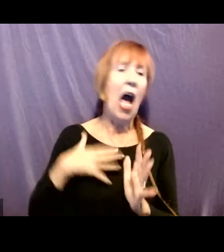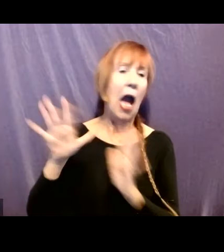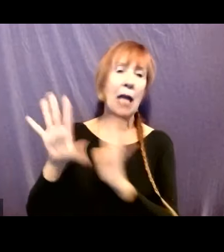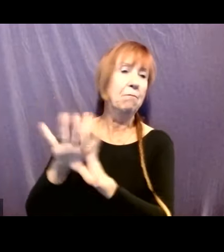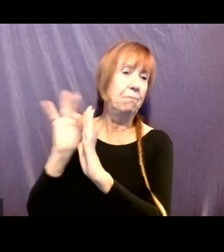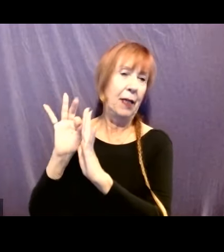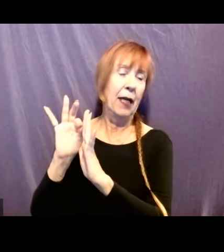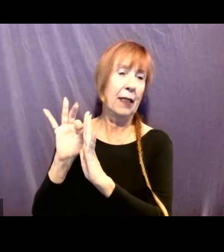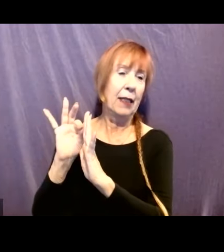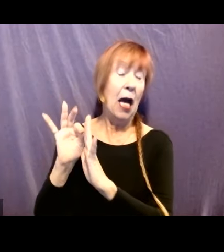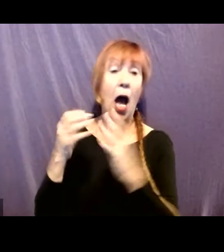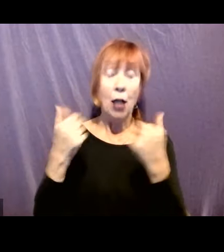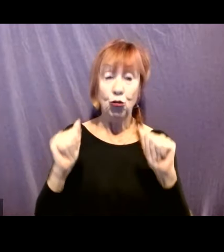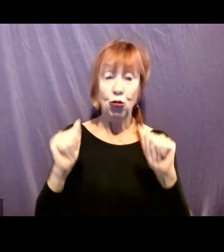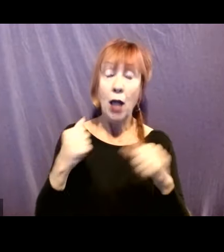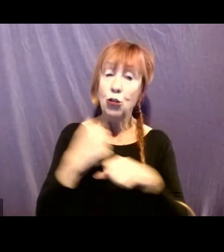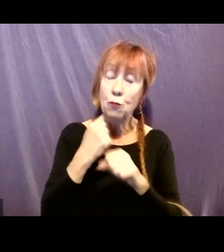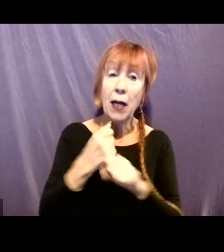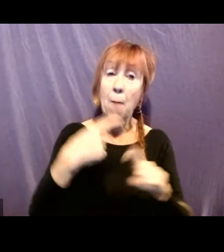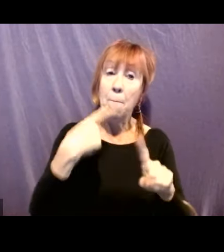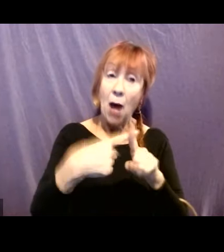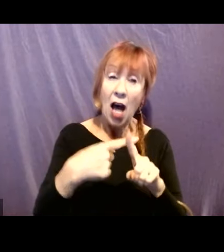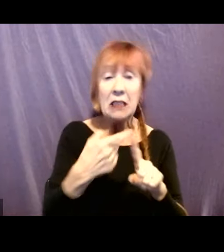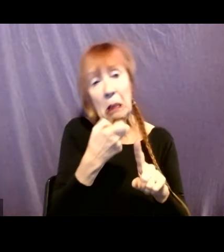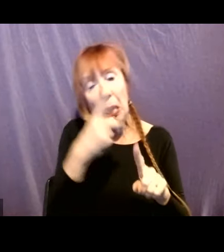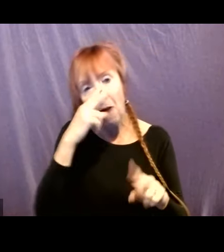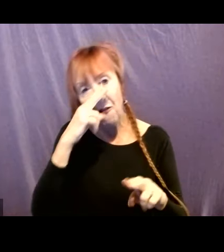and I try to make it positive, a little bit funny, and also poignant,